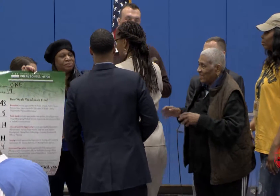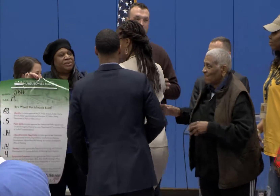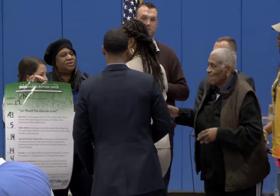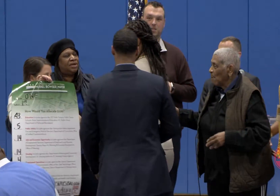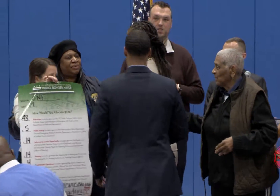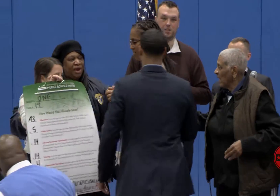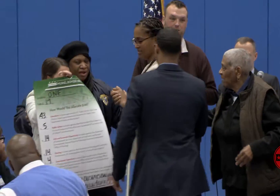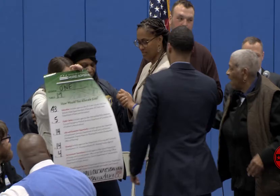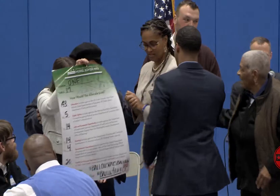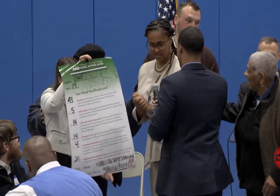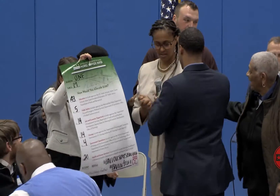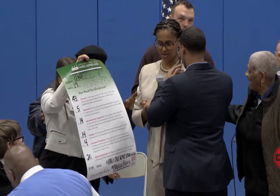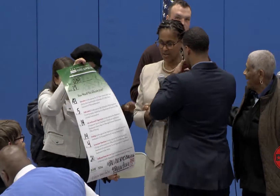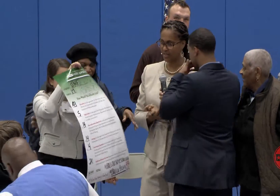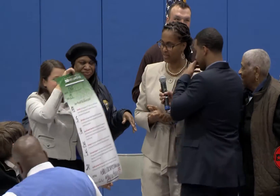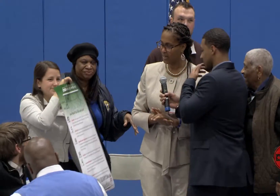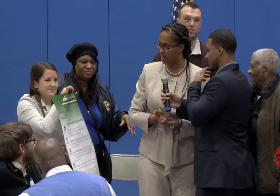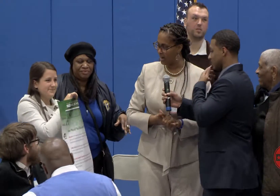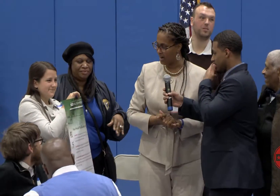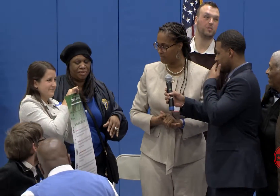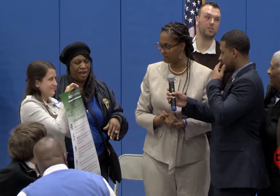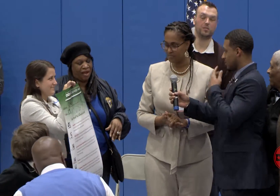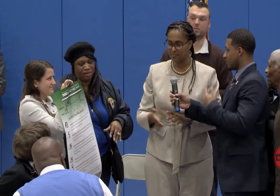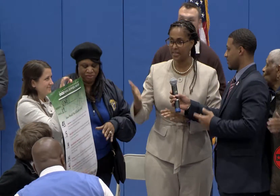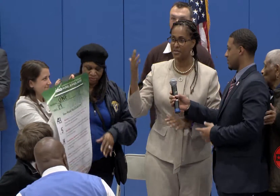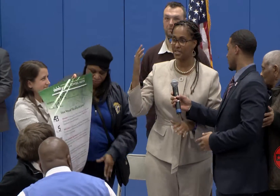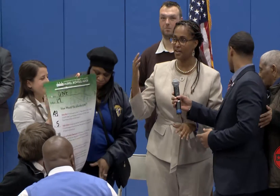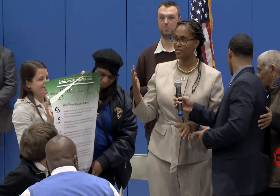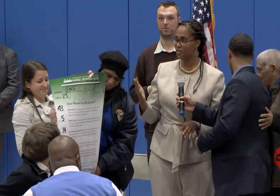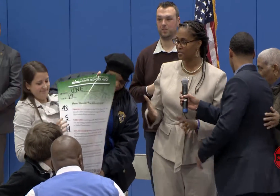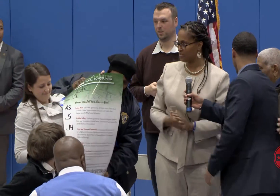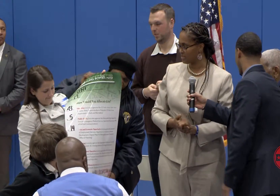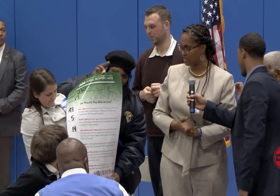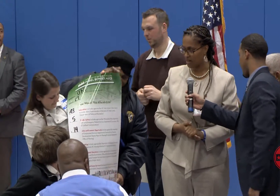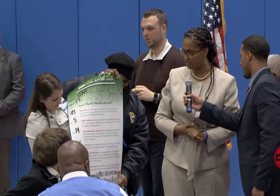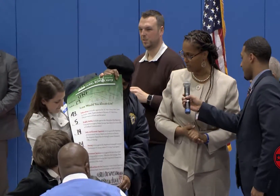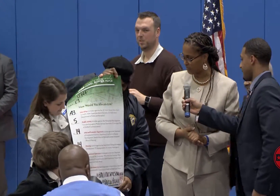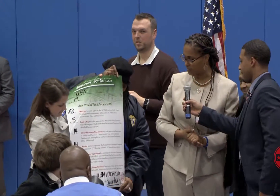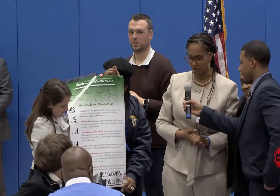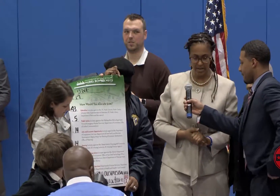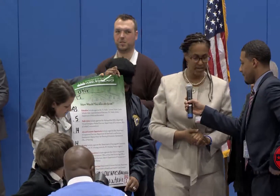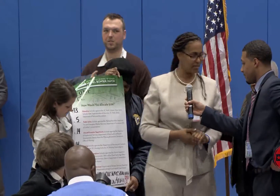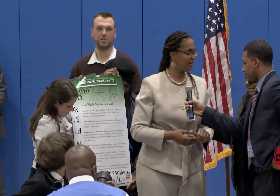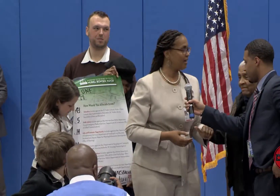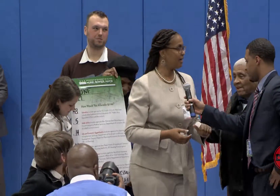OKAY. >> ALL RIGHT. MY NAME IS KAREN LUKE AS AND WE'RE FROM WARD 8.